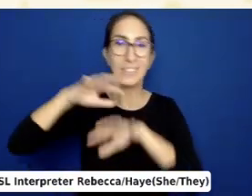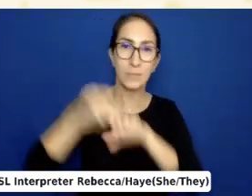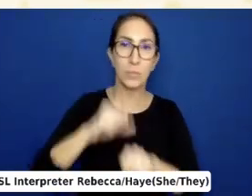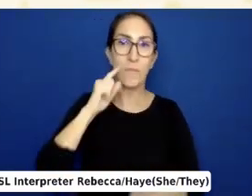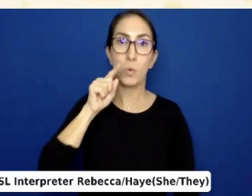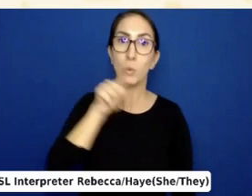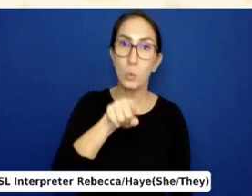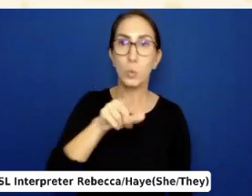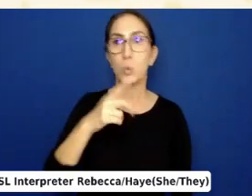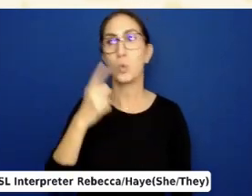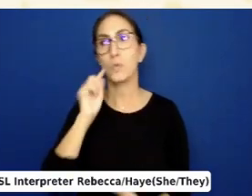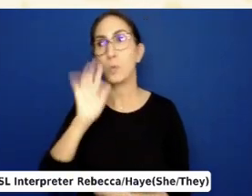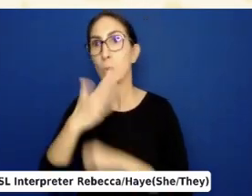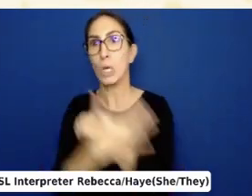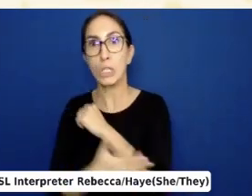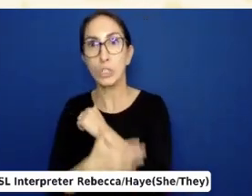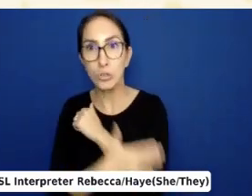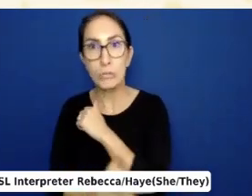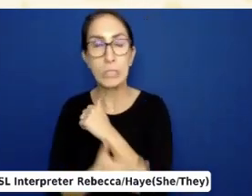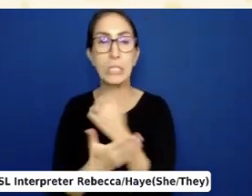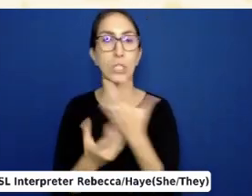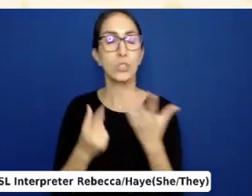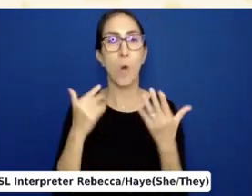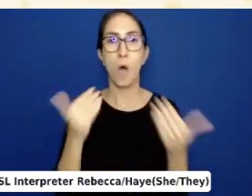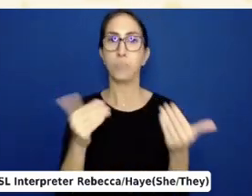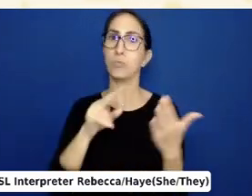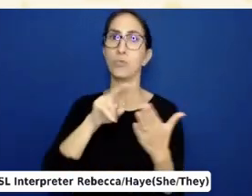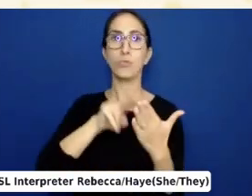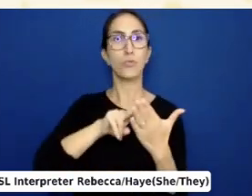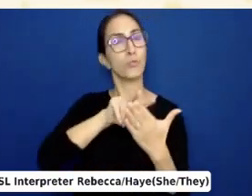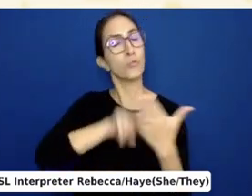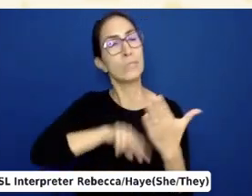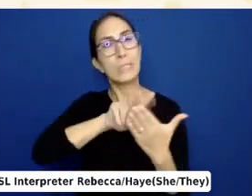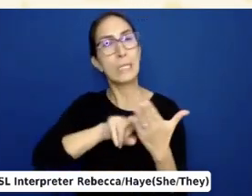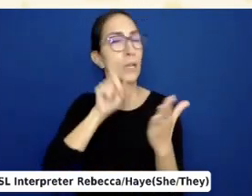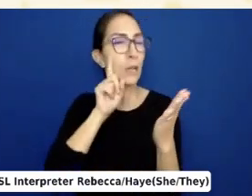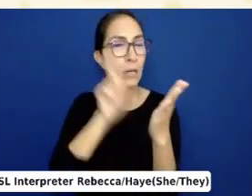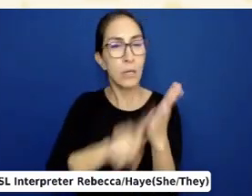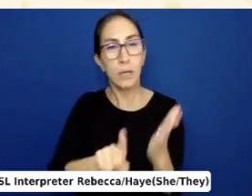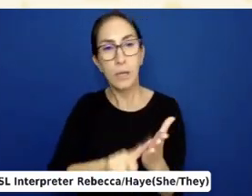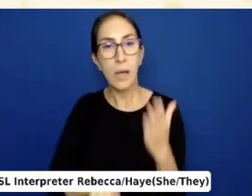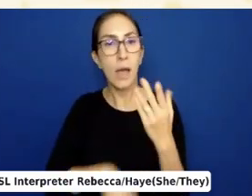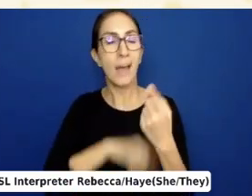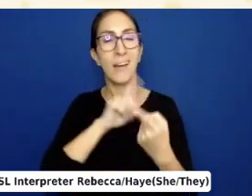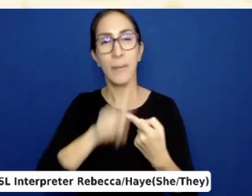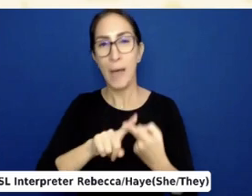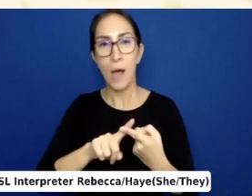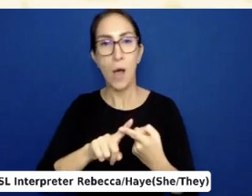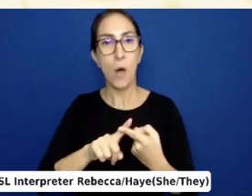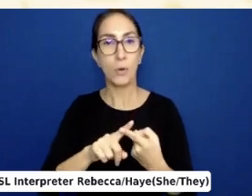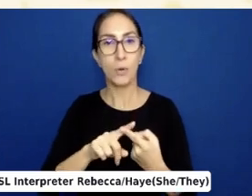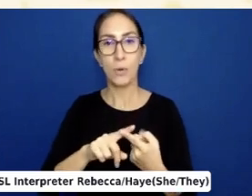So read about the Web Content Accessibility Guidelines,